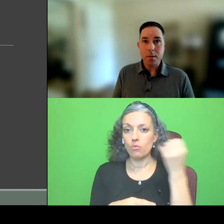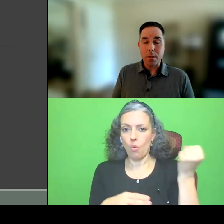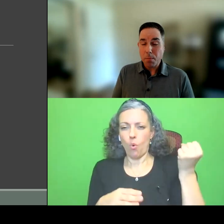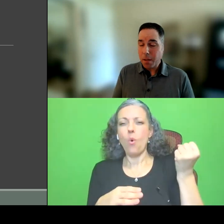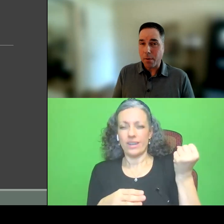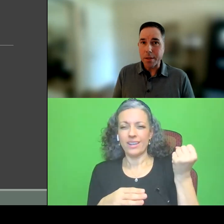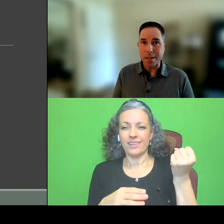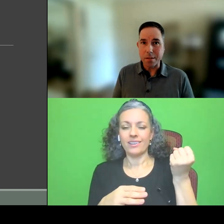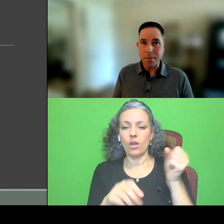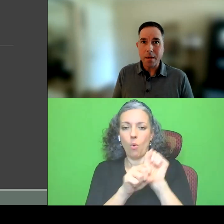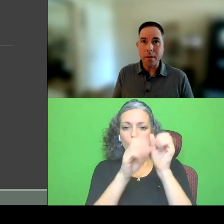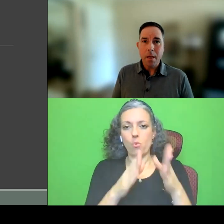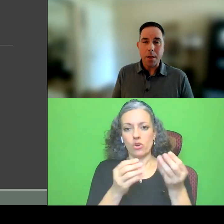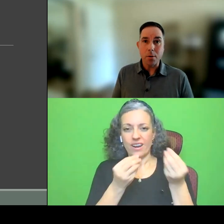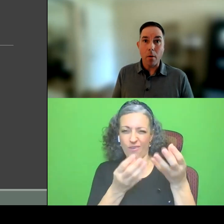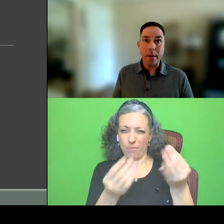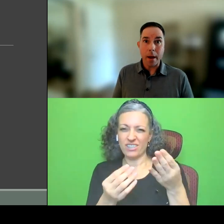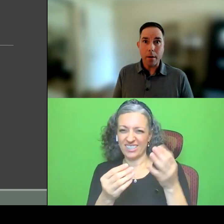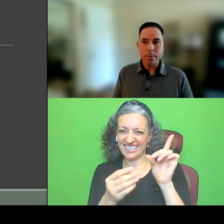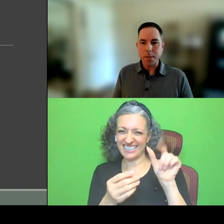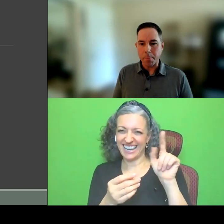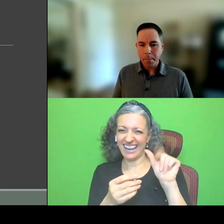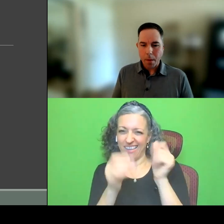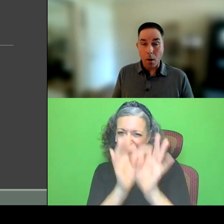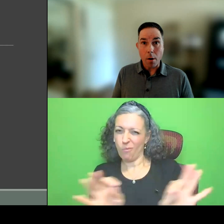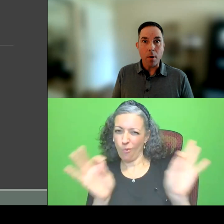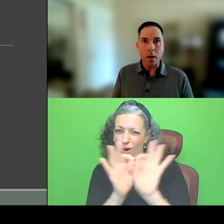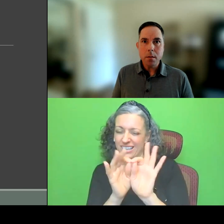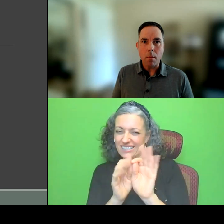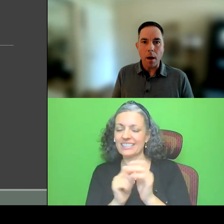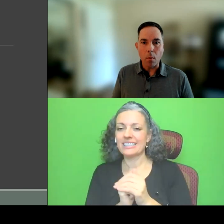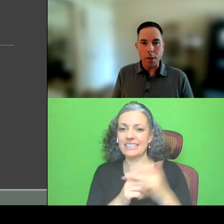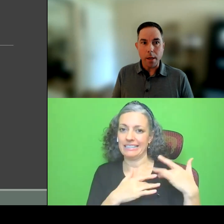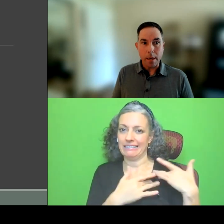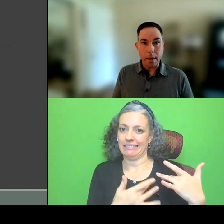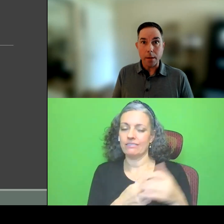That's typically very sensitive data and you're going to have some go-arounds about what you